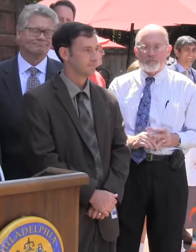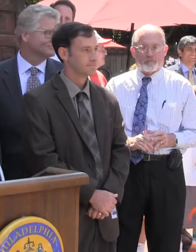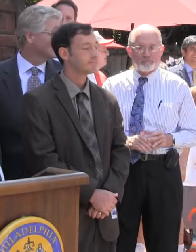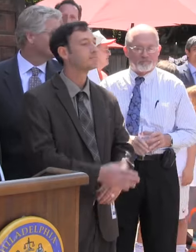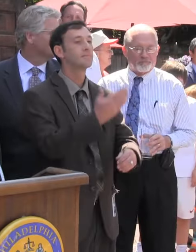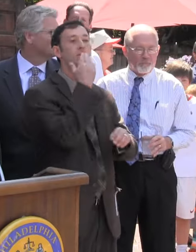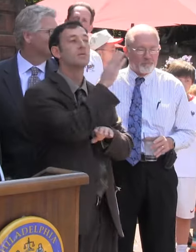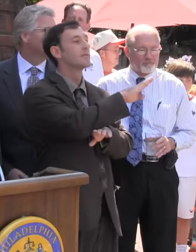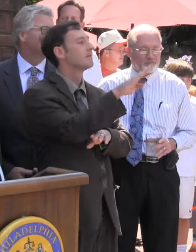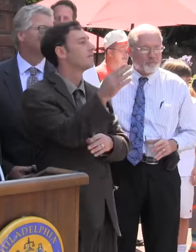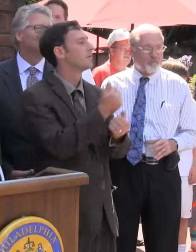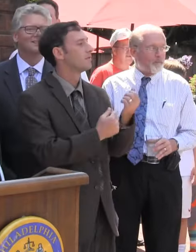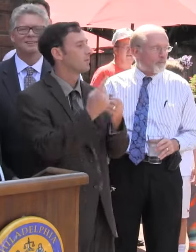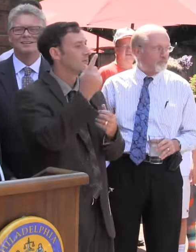Good afternoon everyone. Thank you for